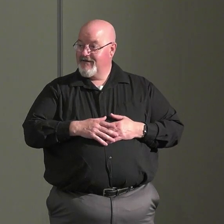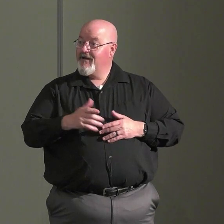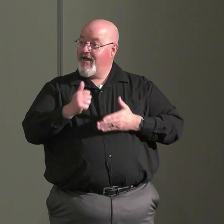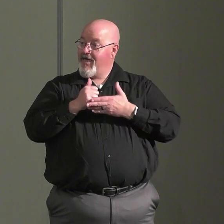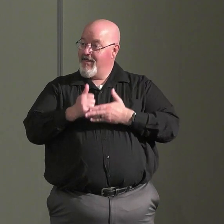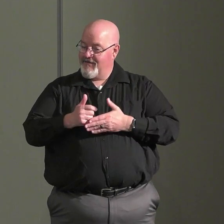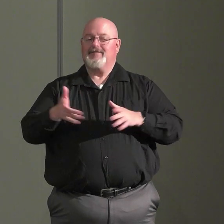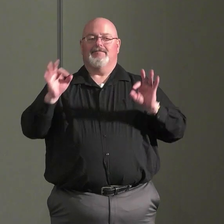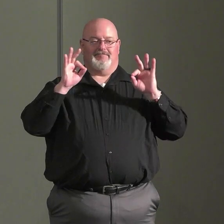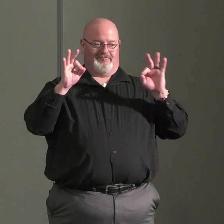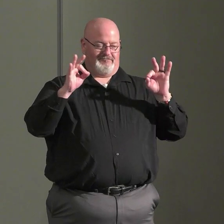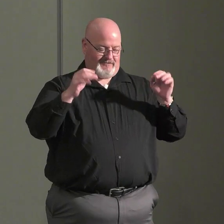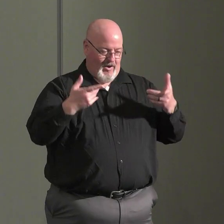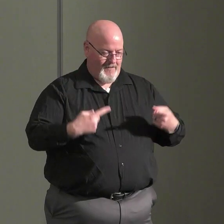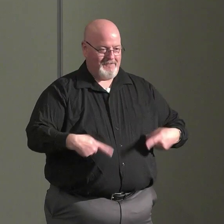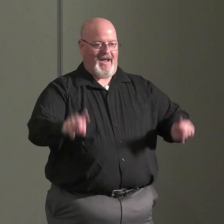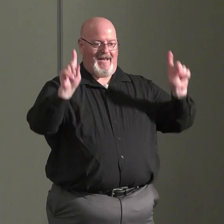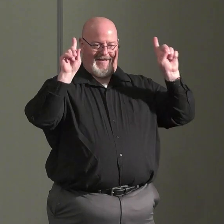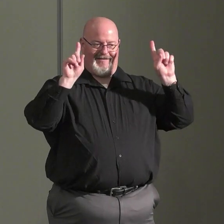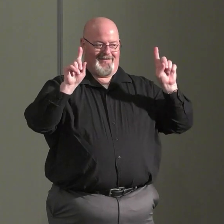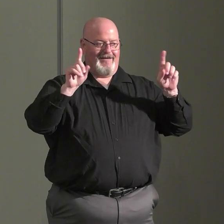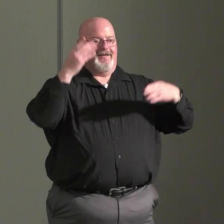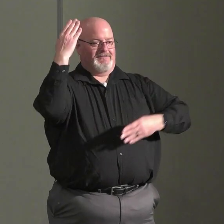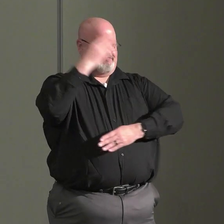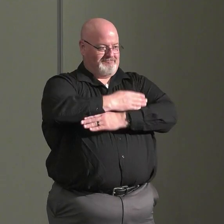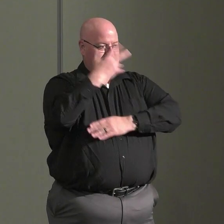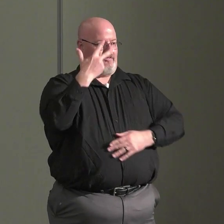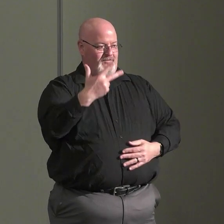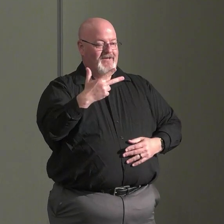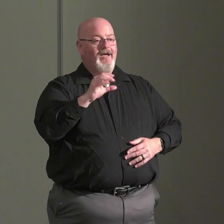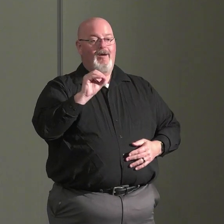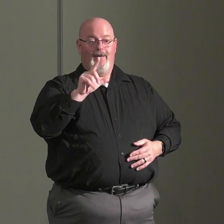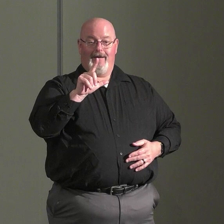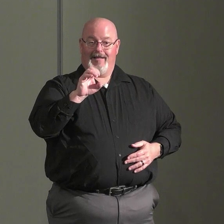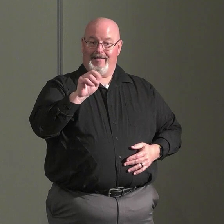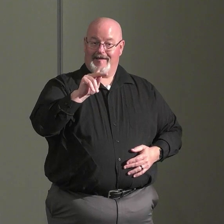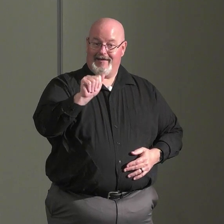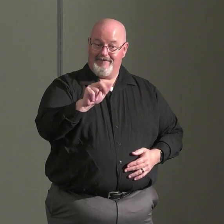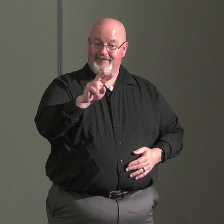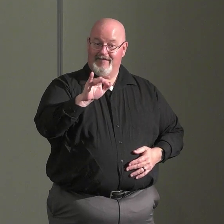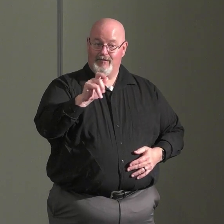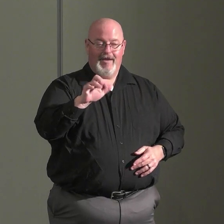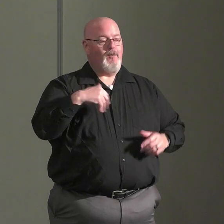Here we go take 3.Olenka Villarreal. Nice to be here I'm with Magical Bridge